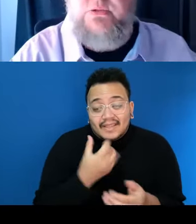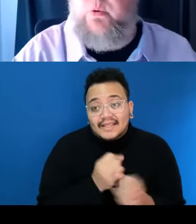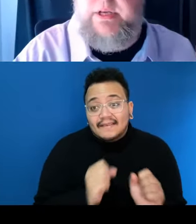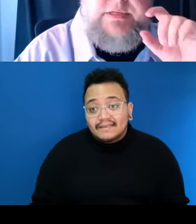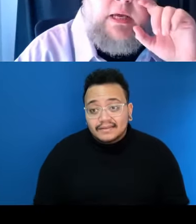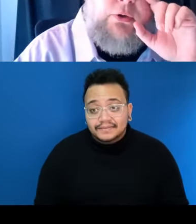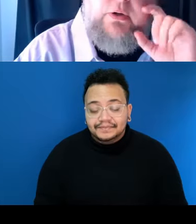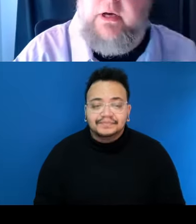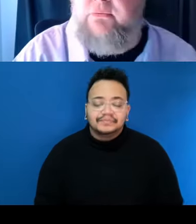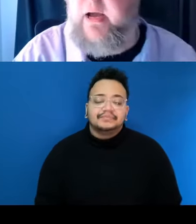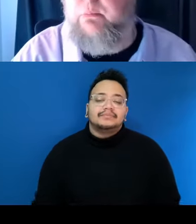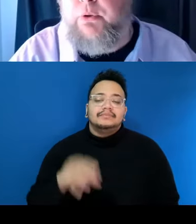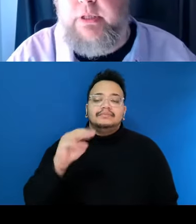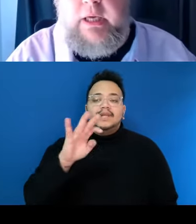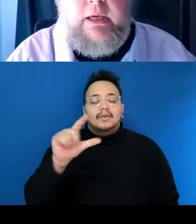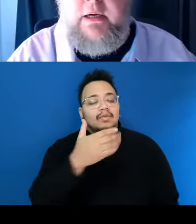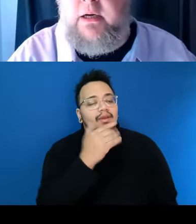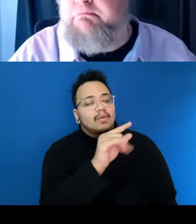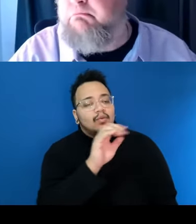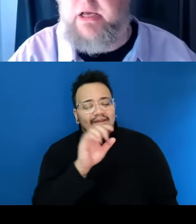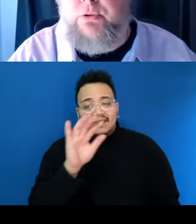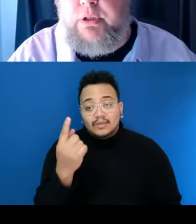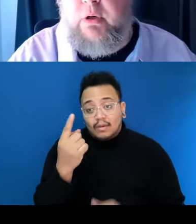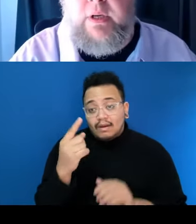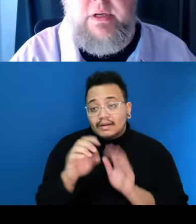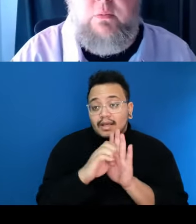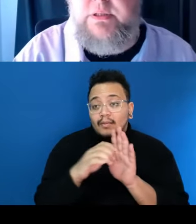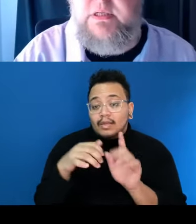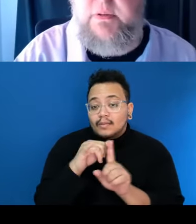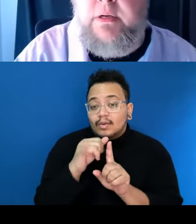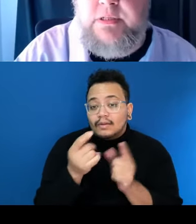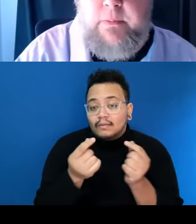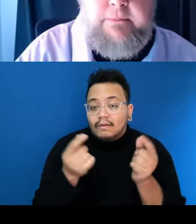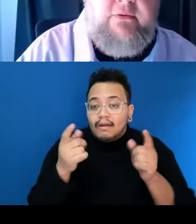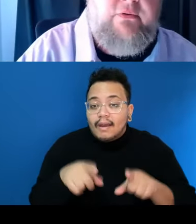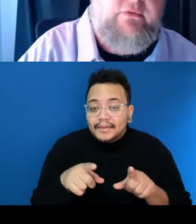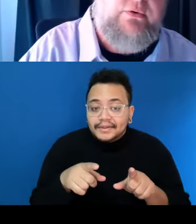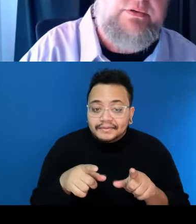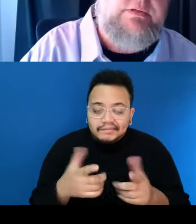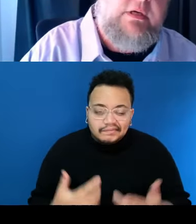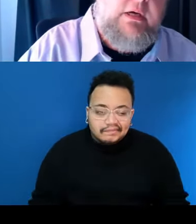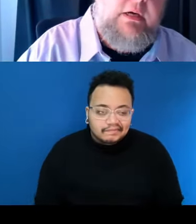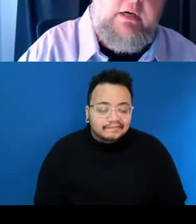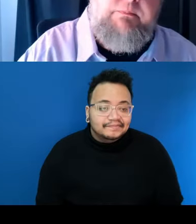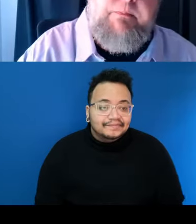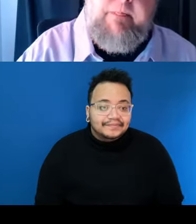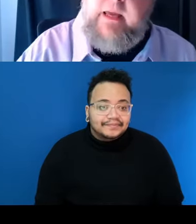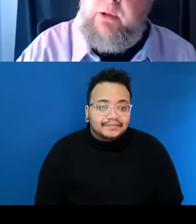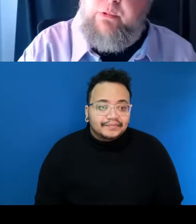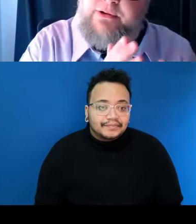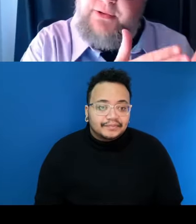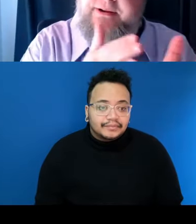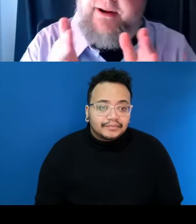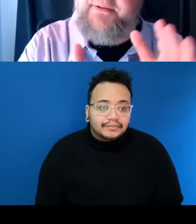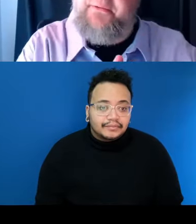So, that's one example of how bullying might look or what the experience might be for folks. And we're also gonna offer,